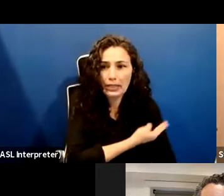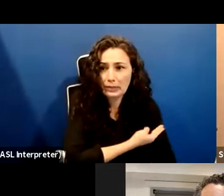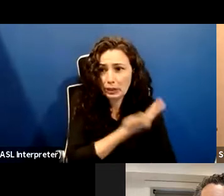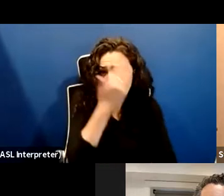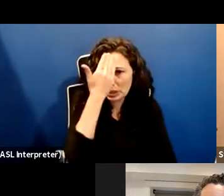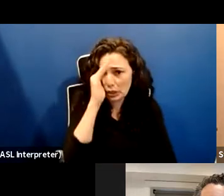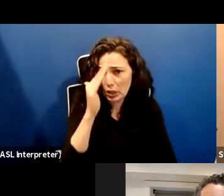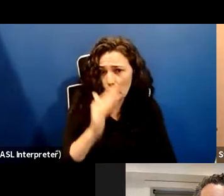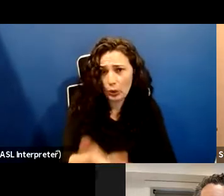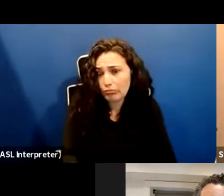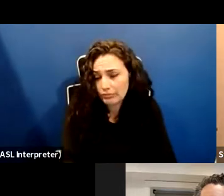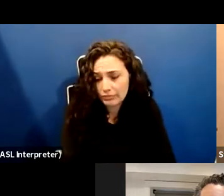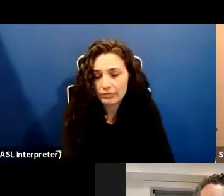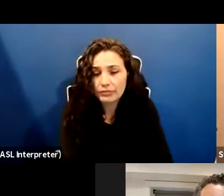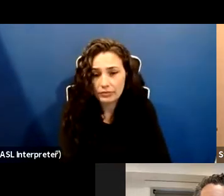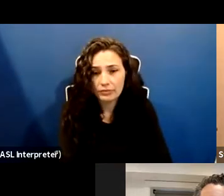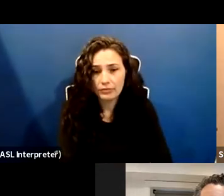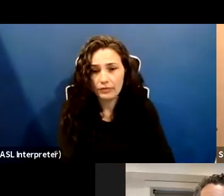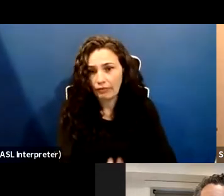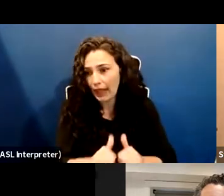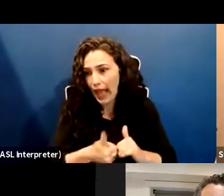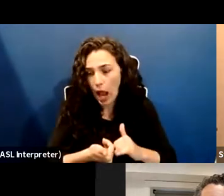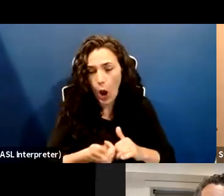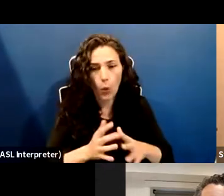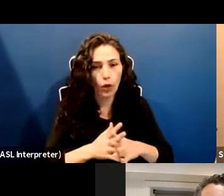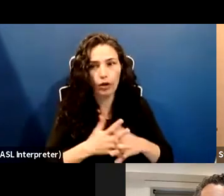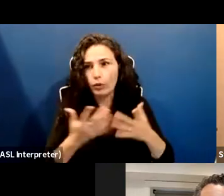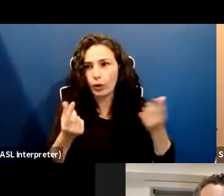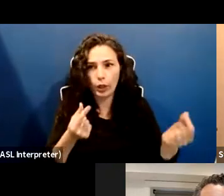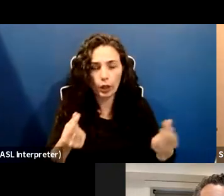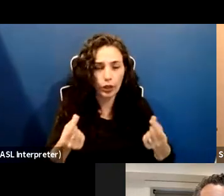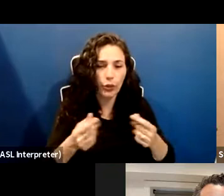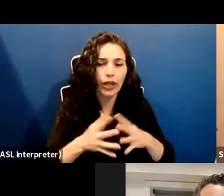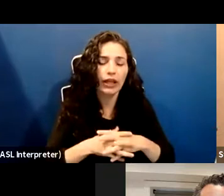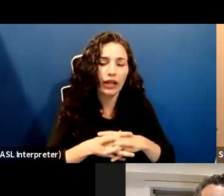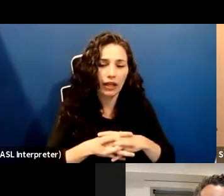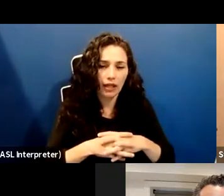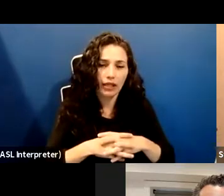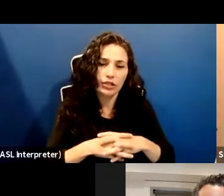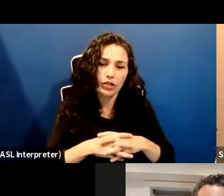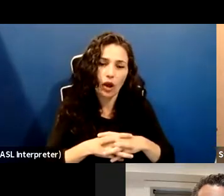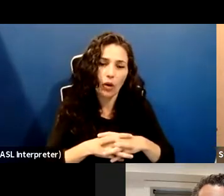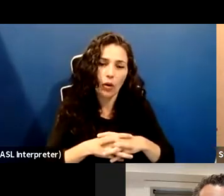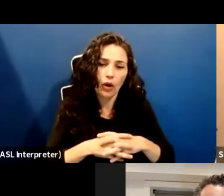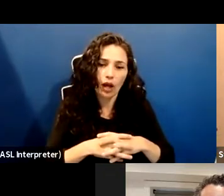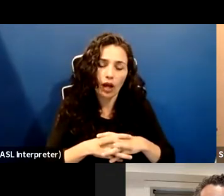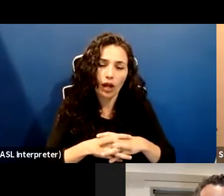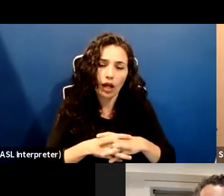So everybody was really, John was protecting him with gear and everything, and he would come back home, and literally strip outside in the streets,